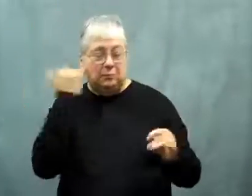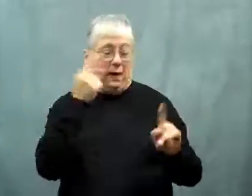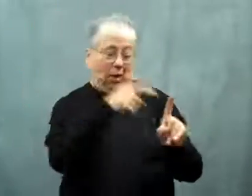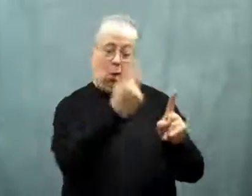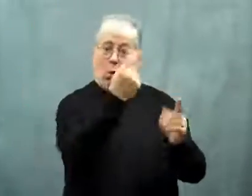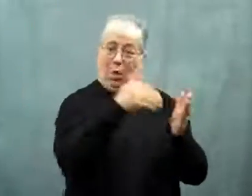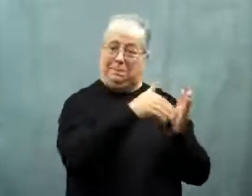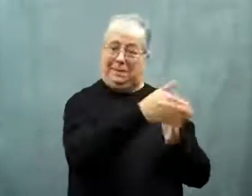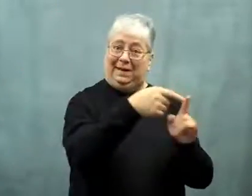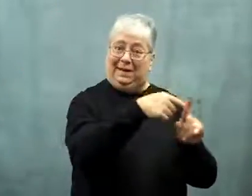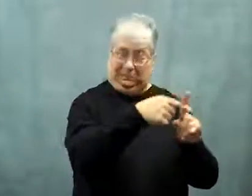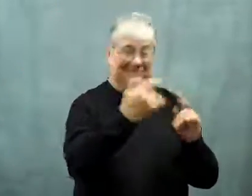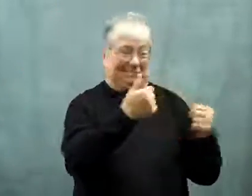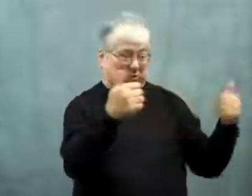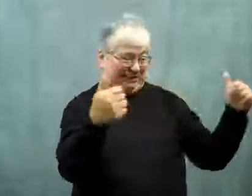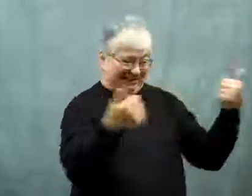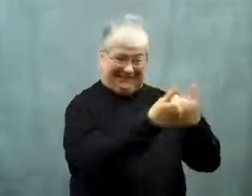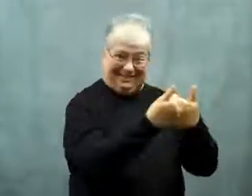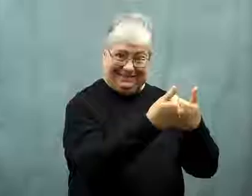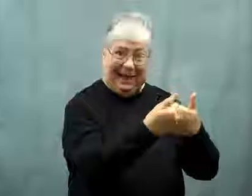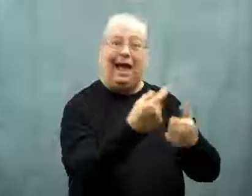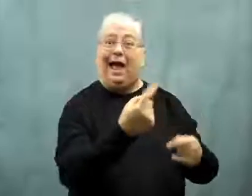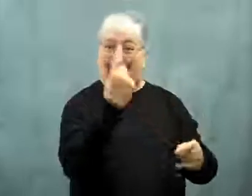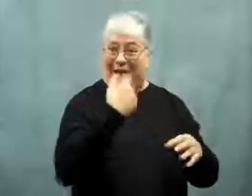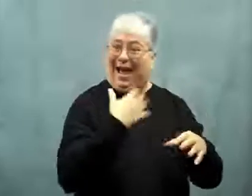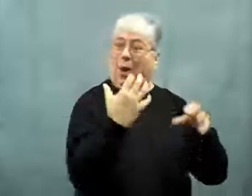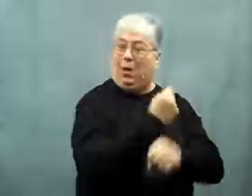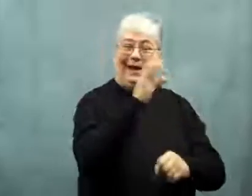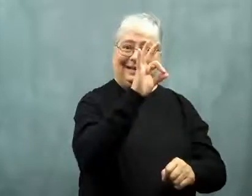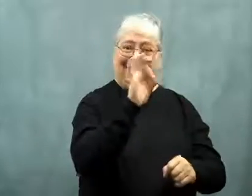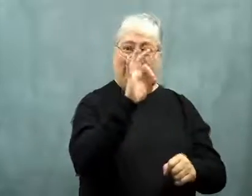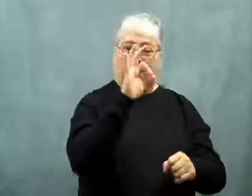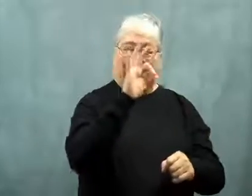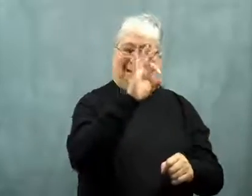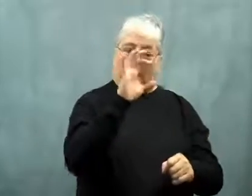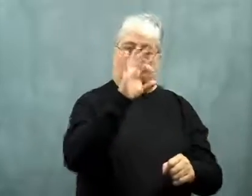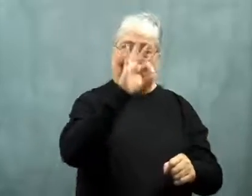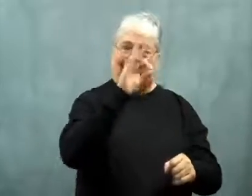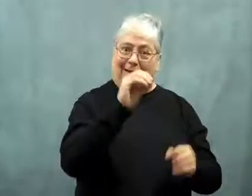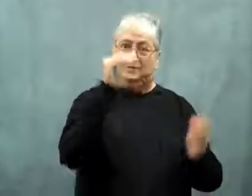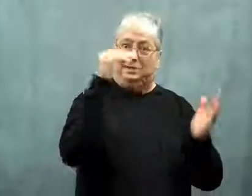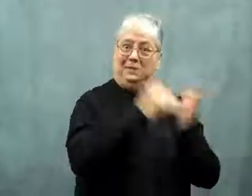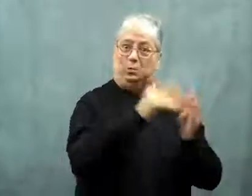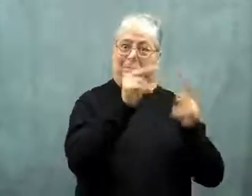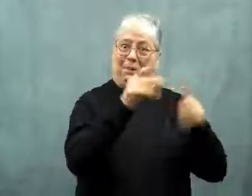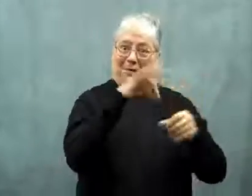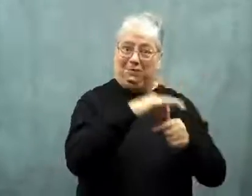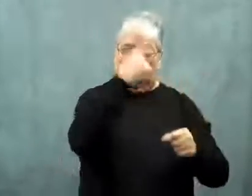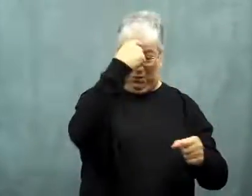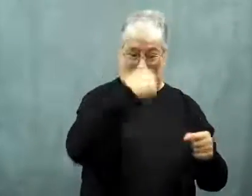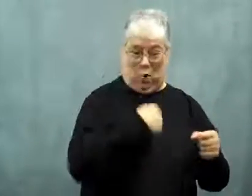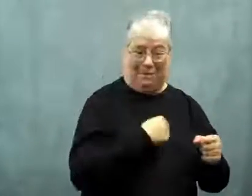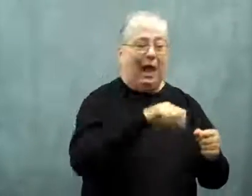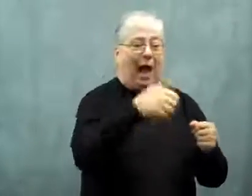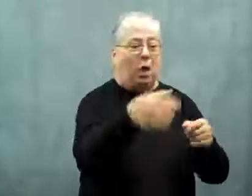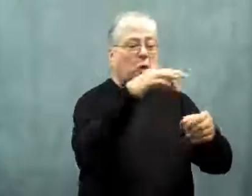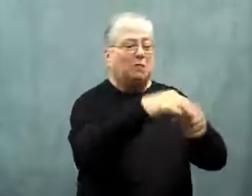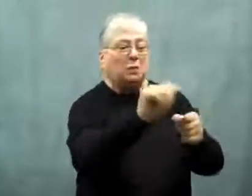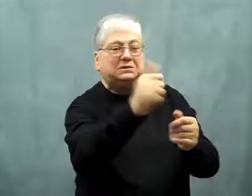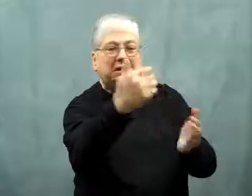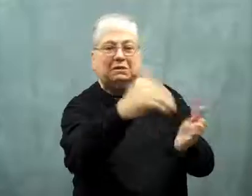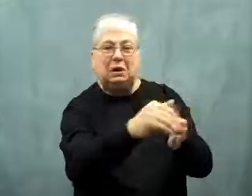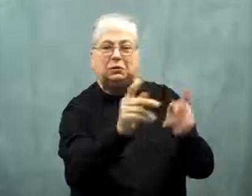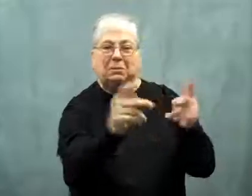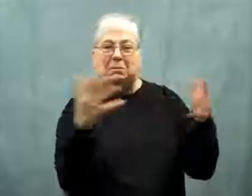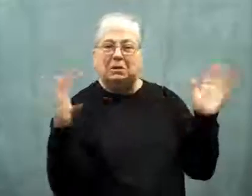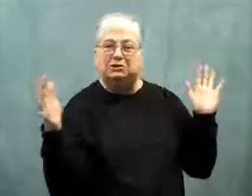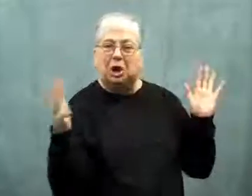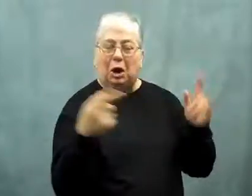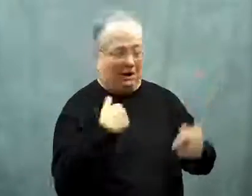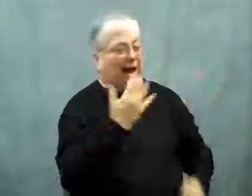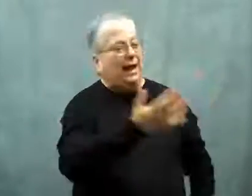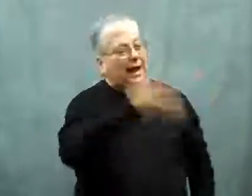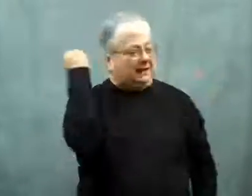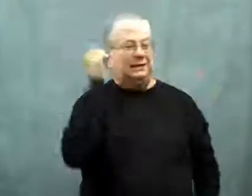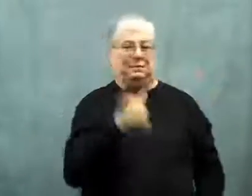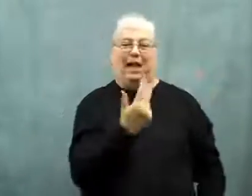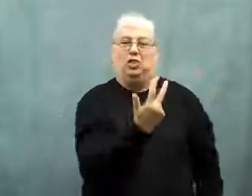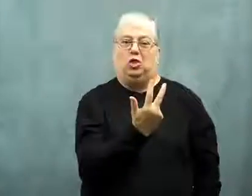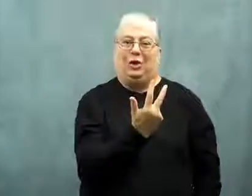In the smaller state, 990,000 people vote for one candidate, and 10,000 for the other.